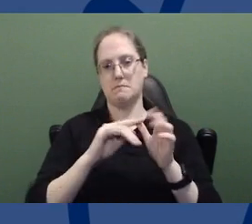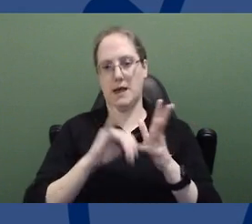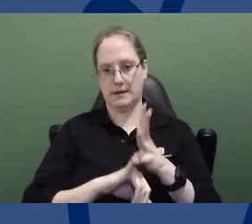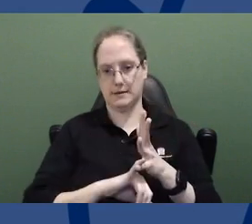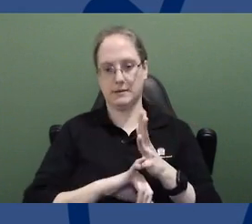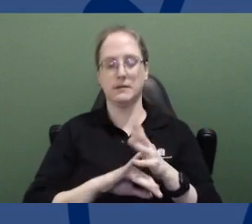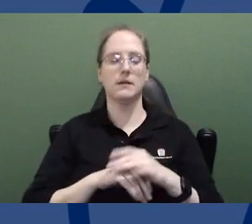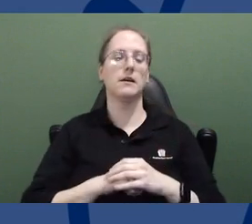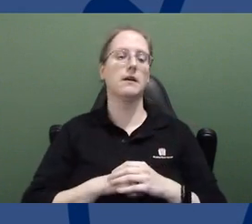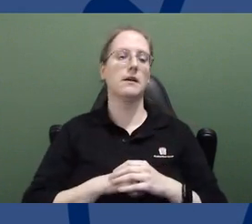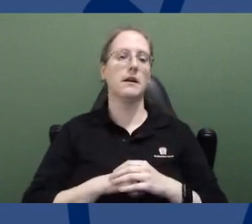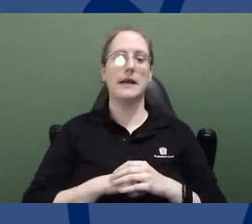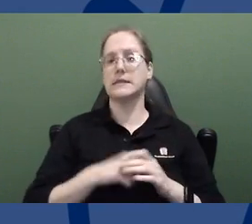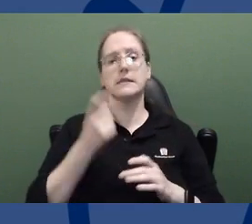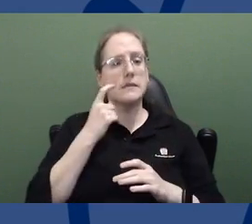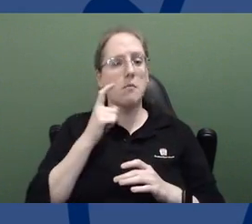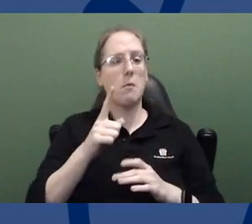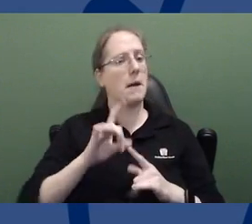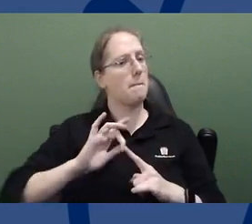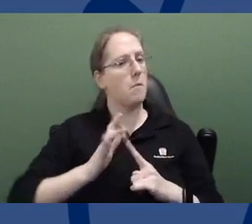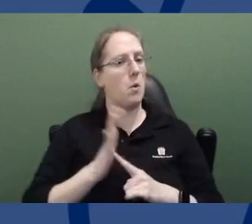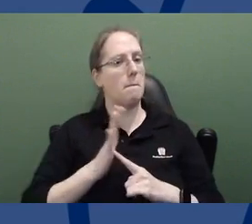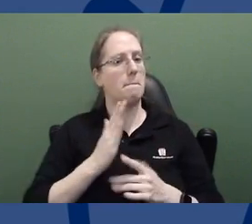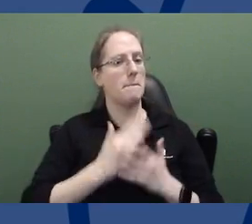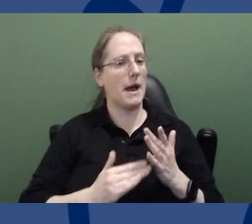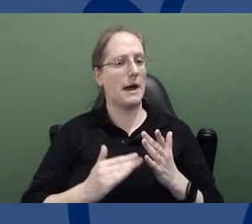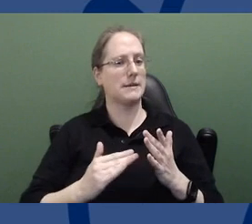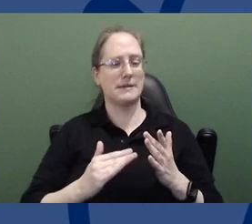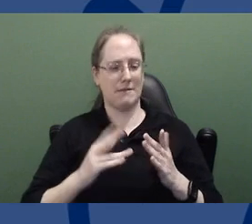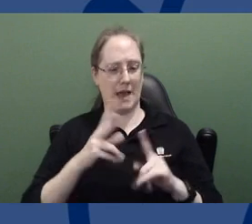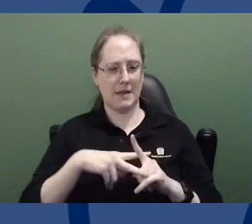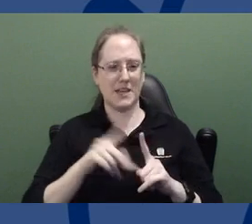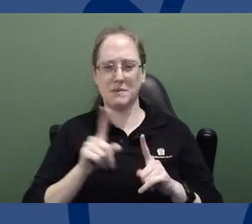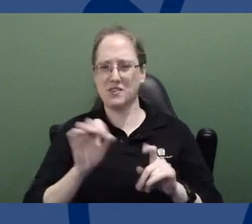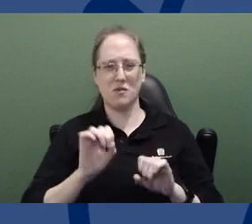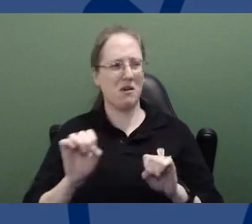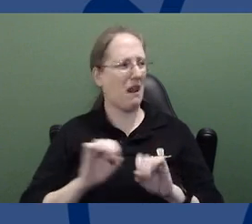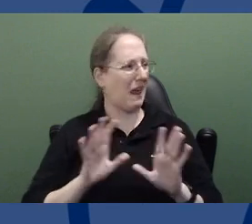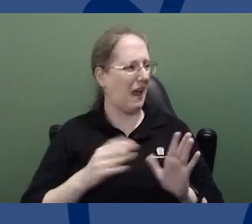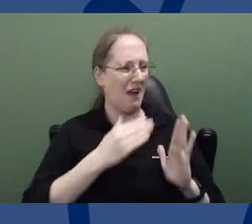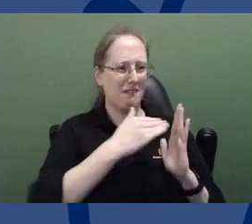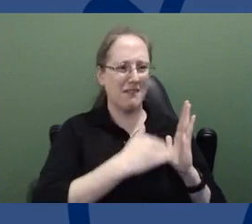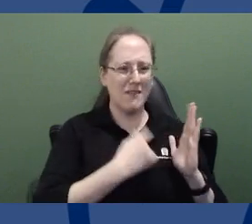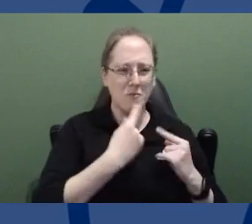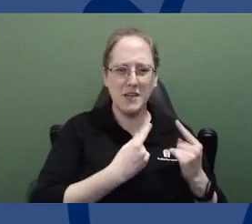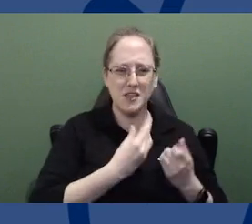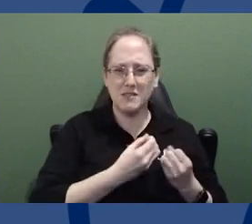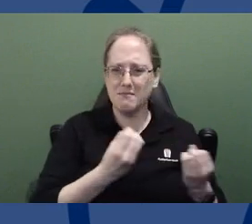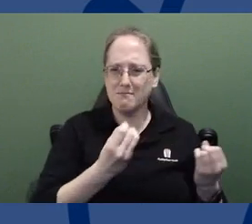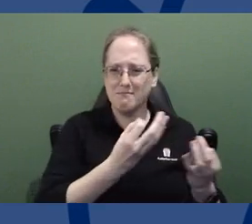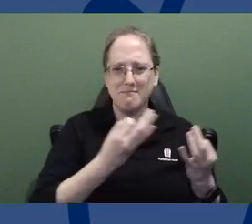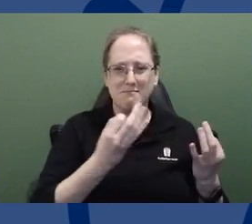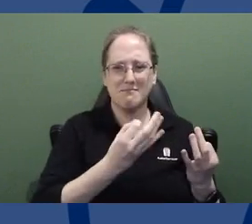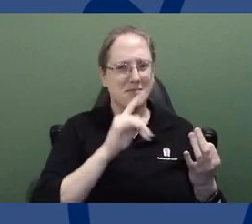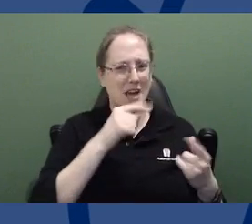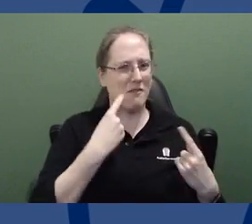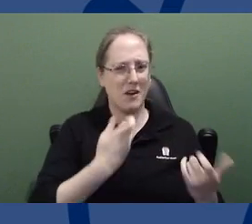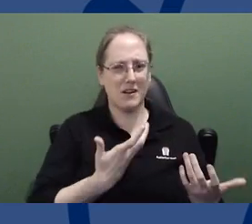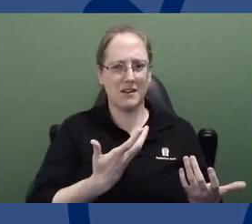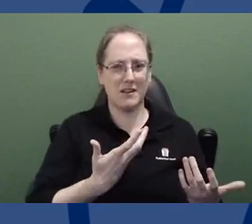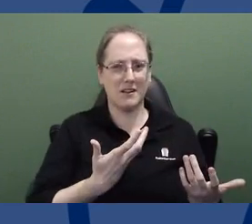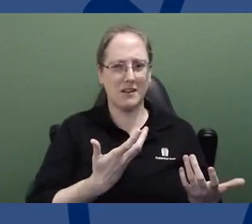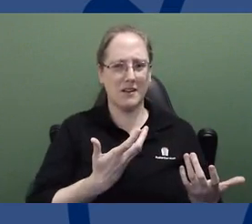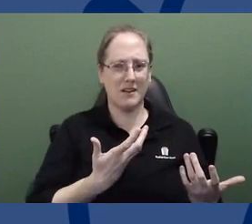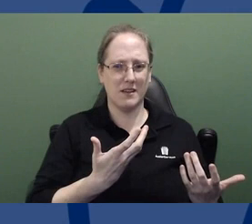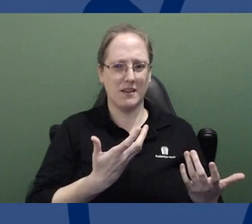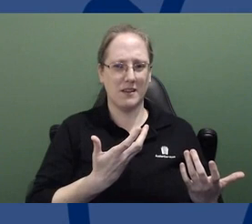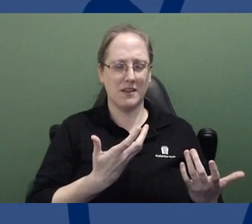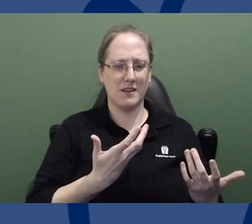application. It's not clarified anywhere that's easy to find. So which data point people need